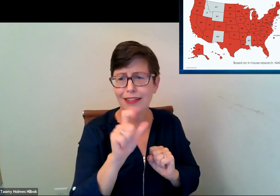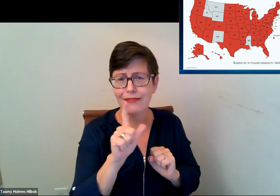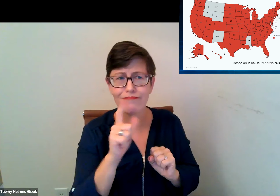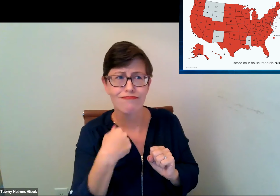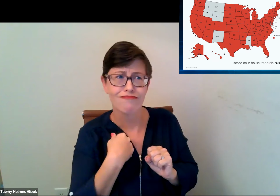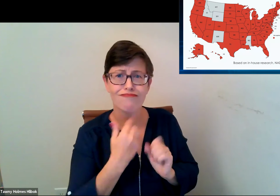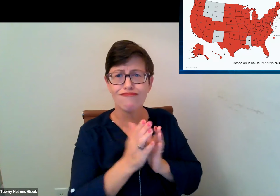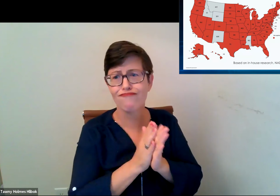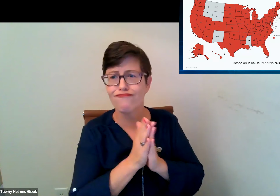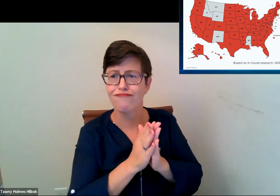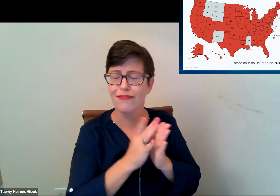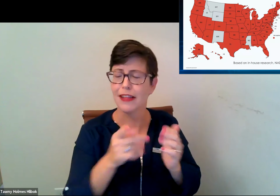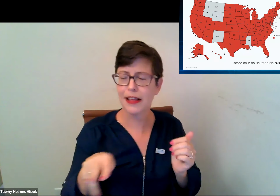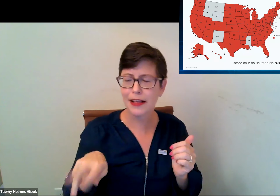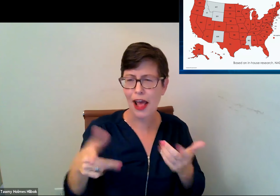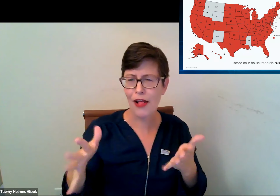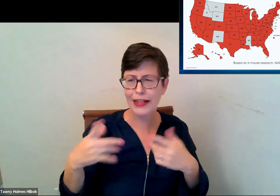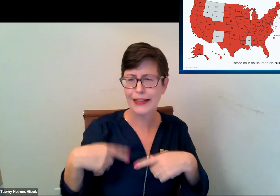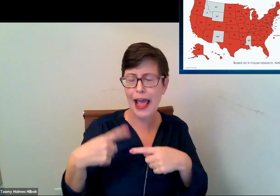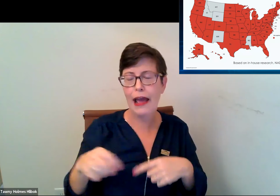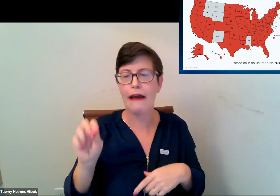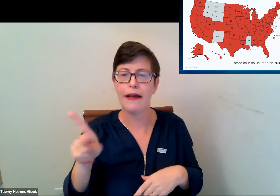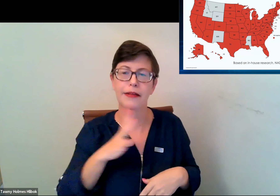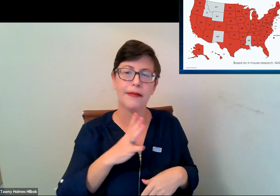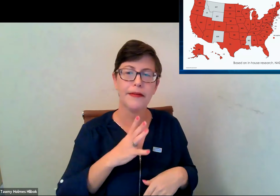also were interested in taking asl courses and did have some benefit.